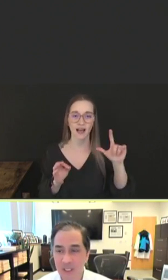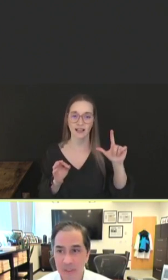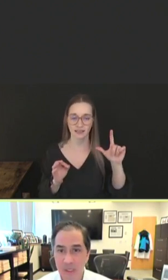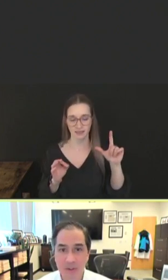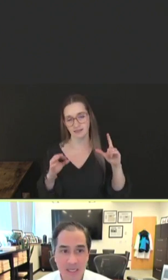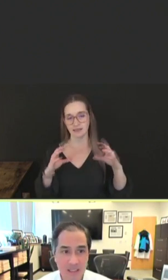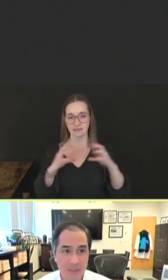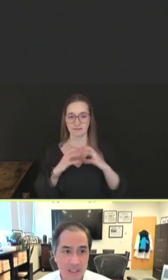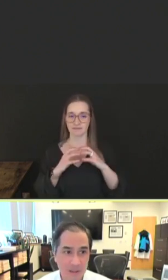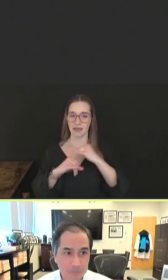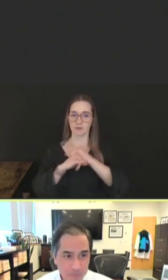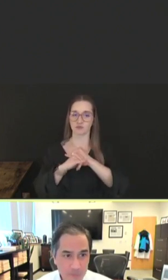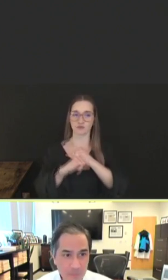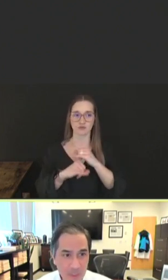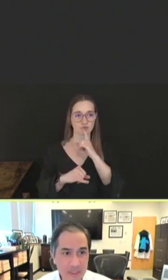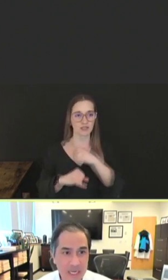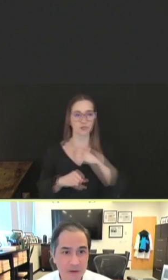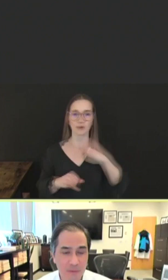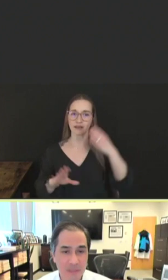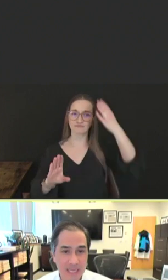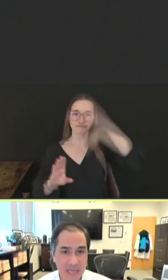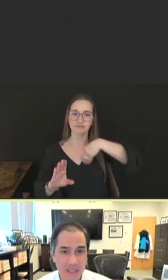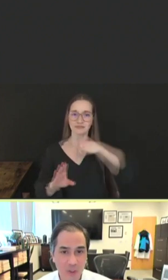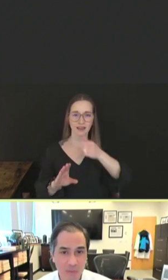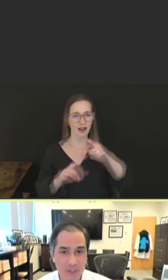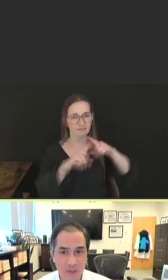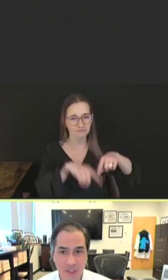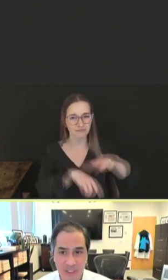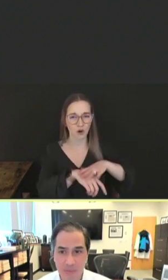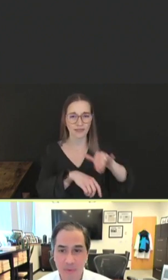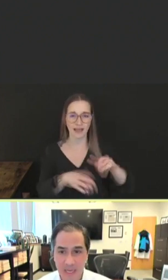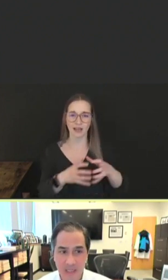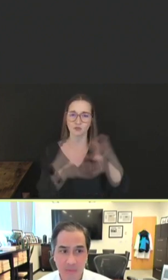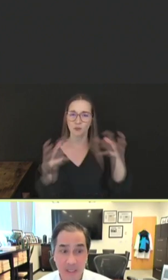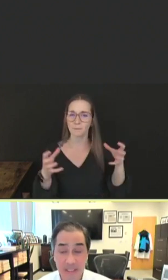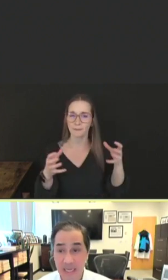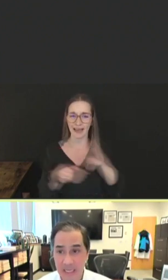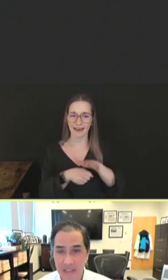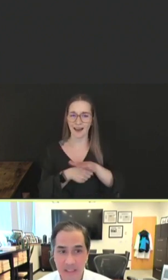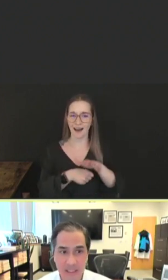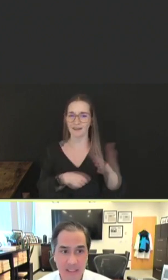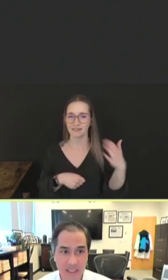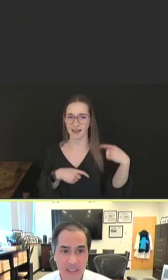has been underestimated. Data from macaque and humans suggests that both antibodies and CD8 T